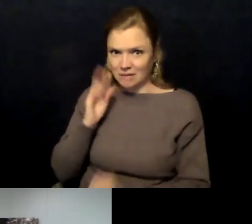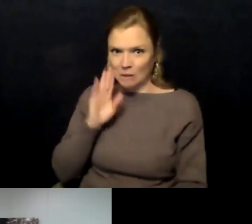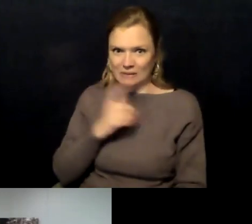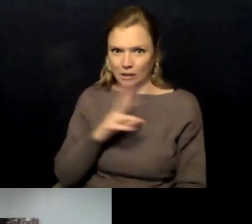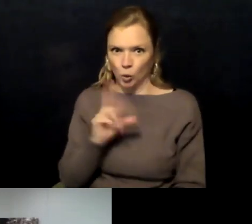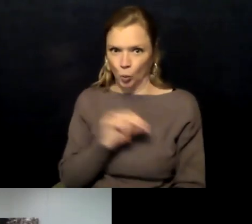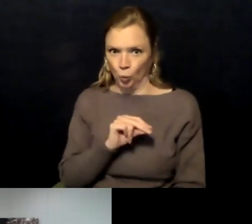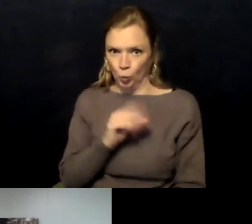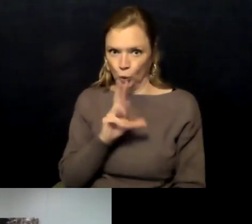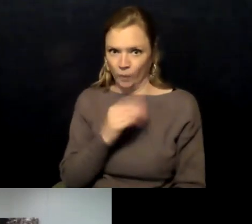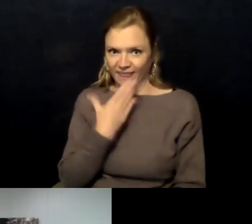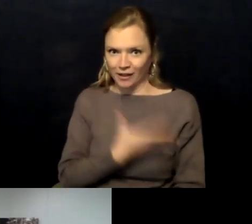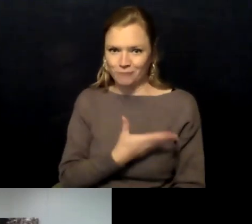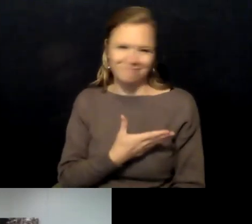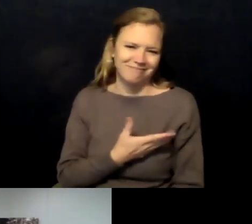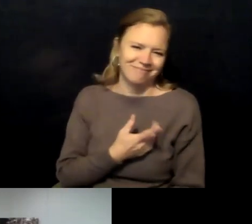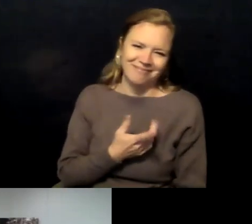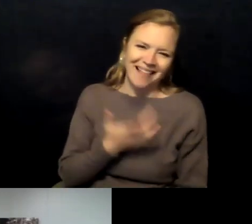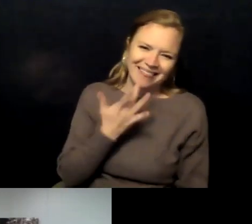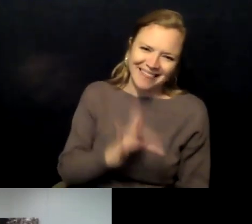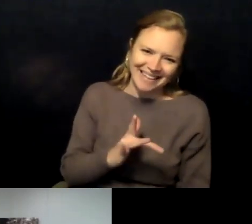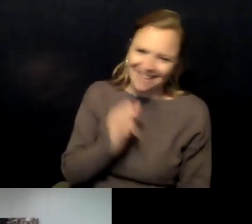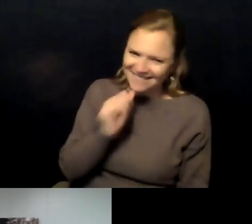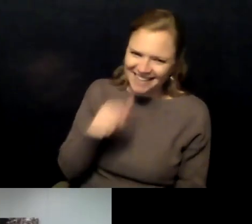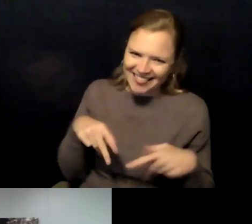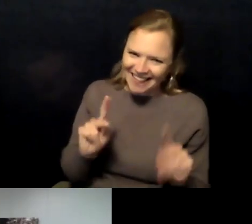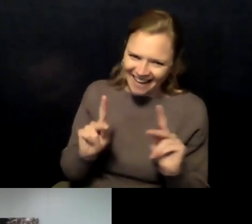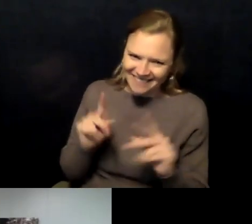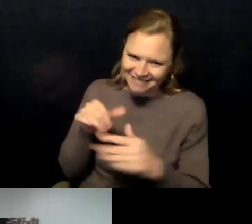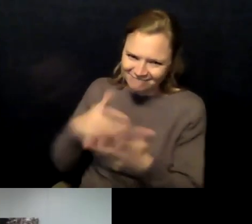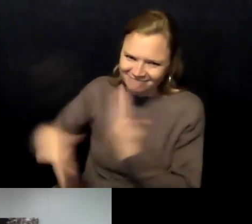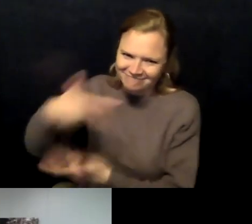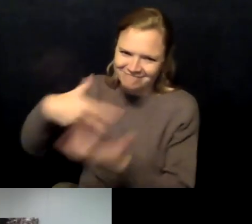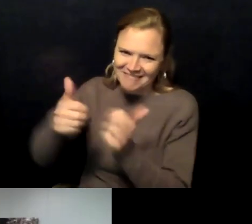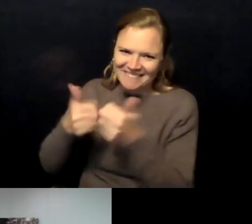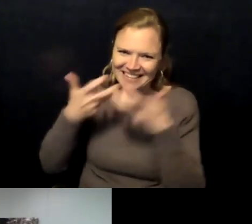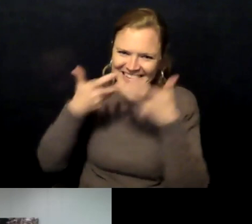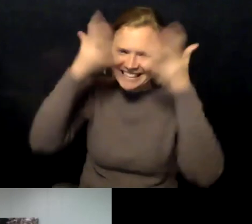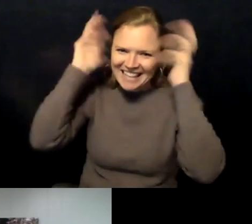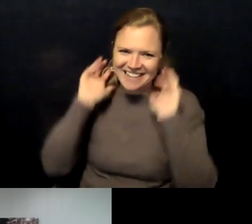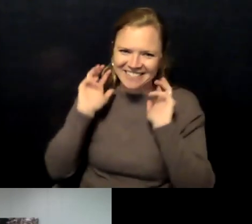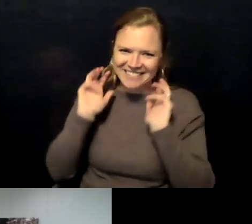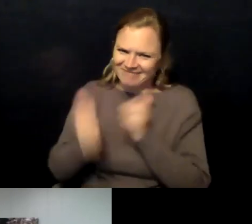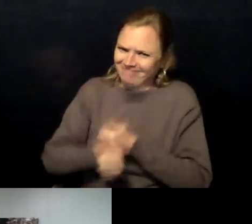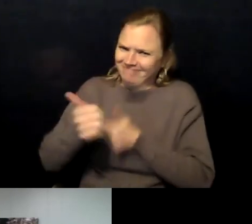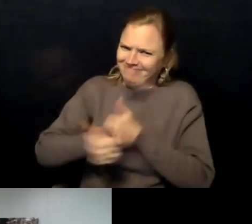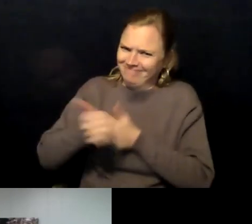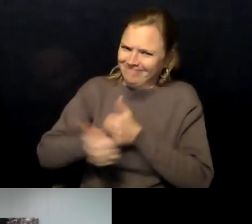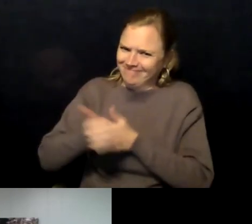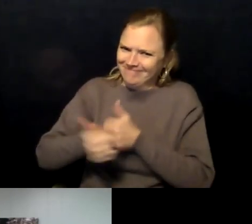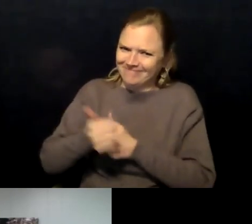But it depends, often